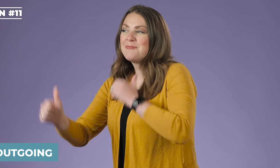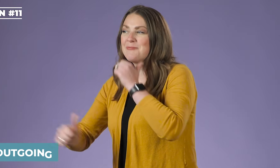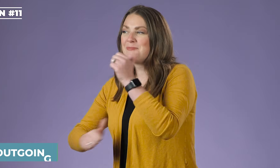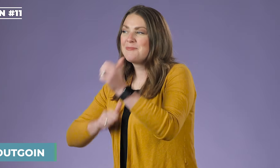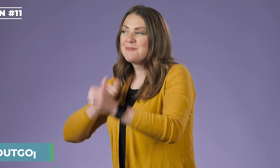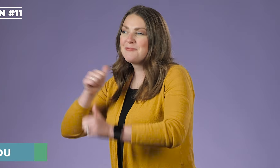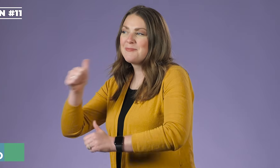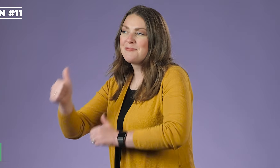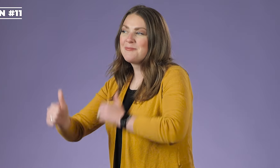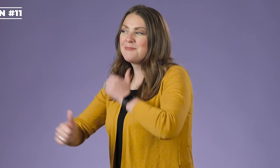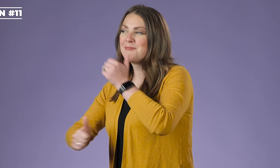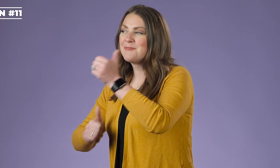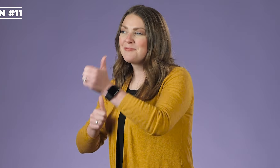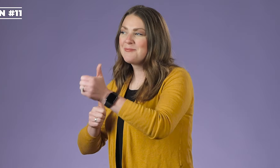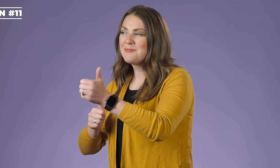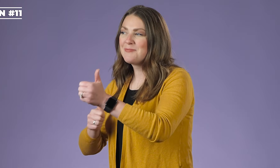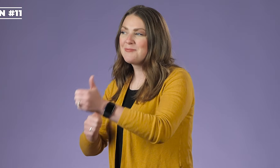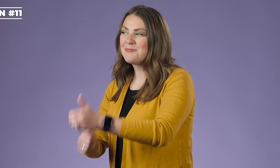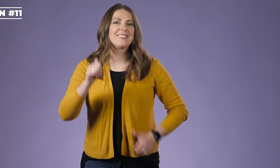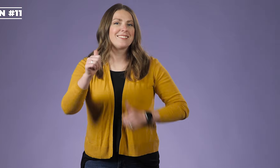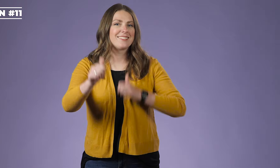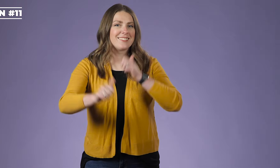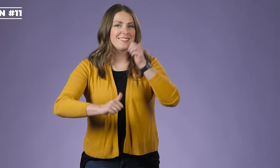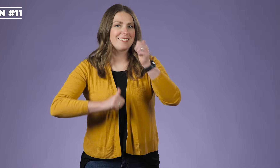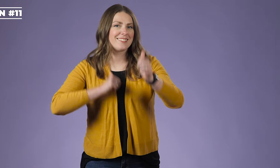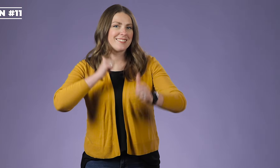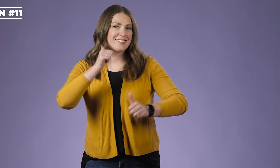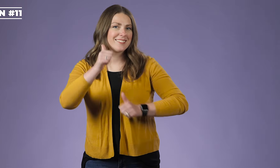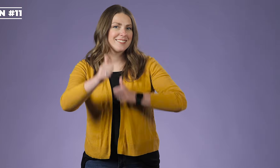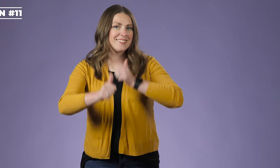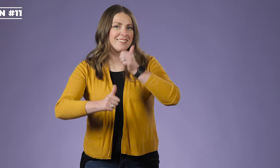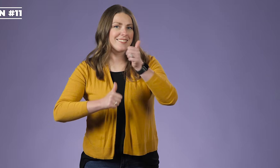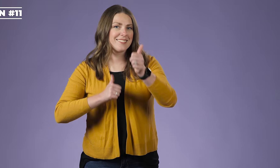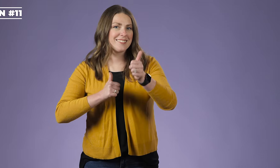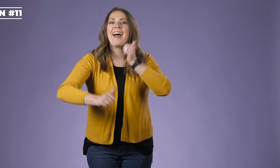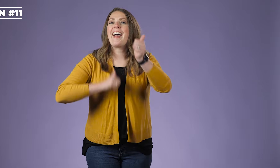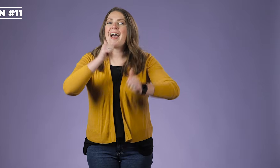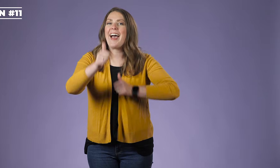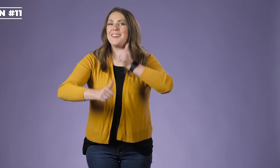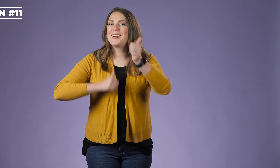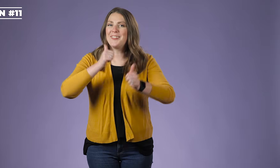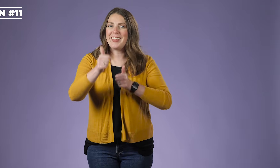You have A-shaped hands moving forward outside of your body, outgoing.